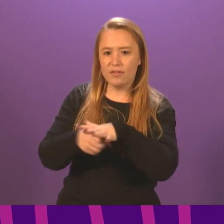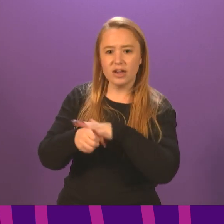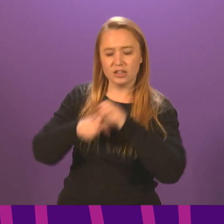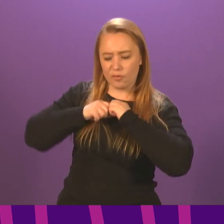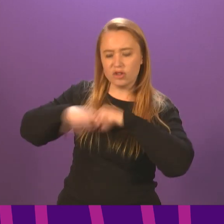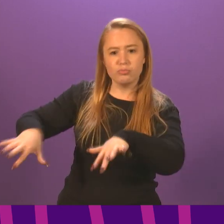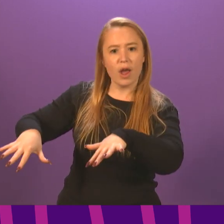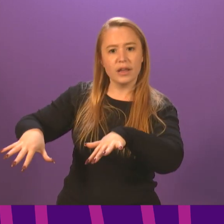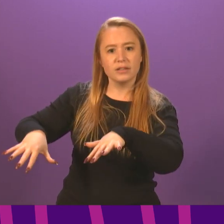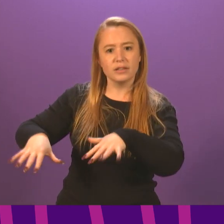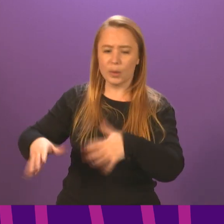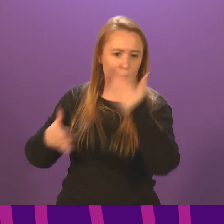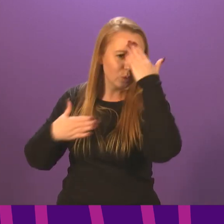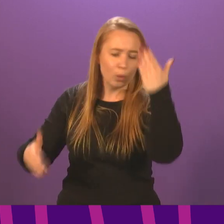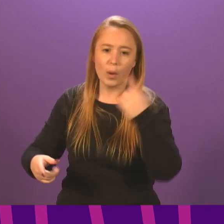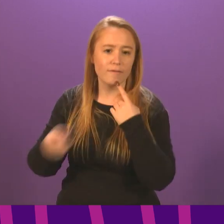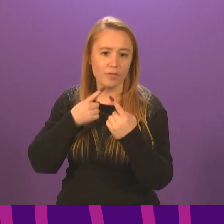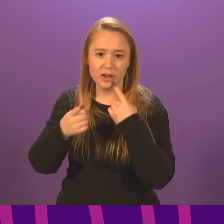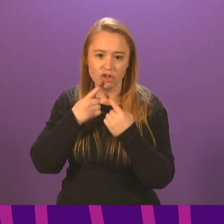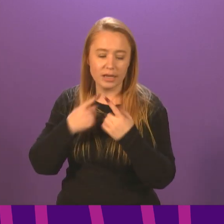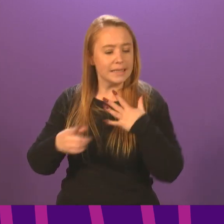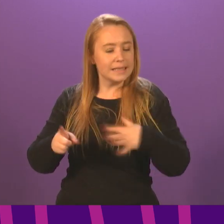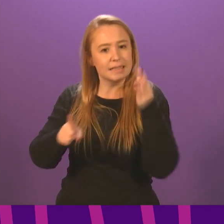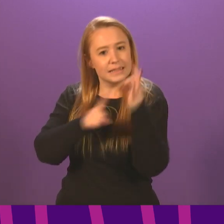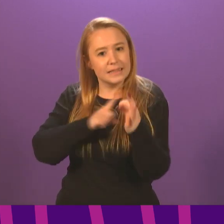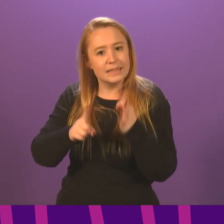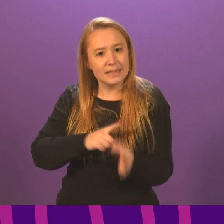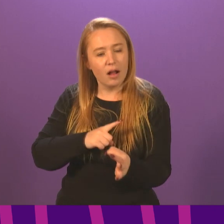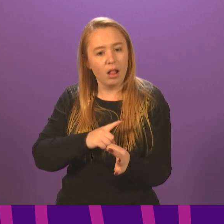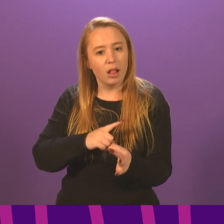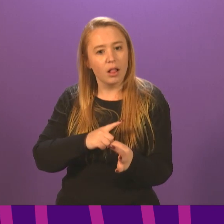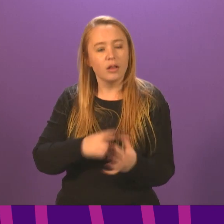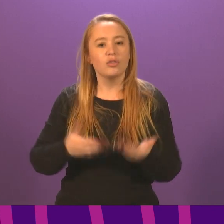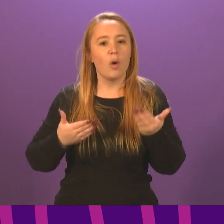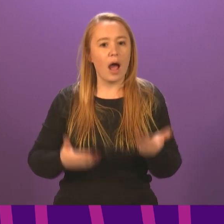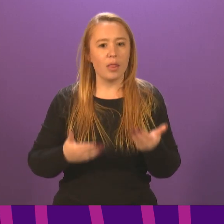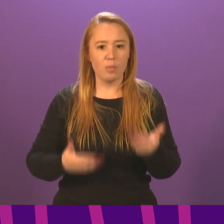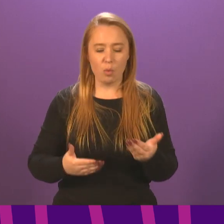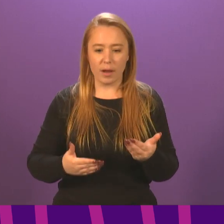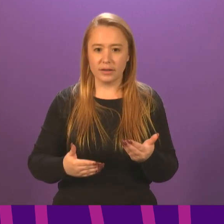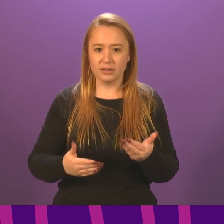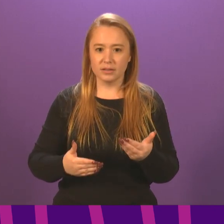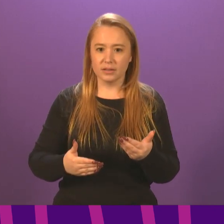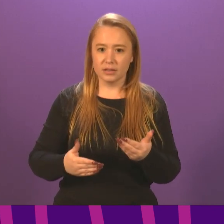of the spread. People need more details about the current form of the threat. What more